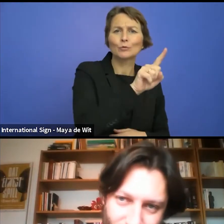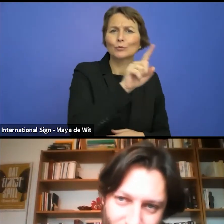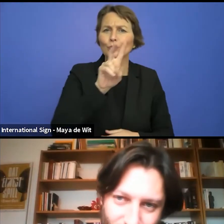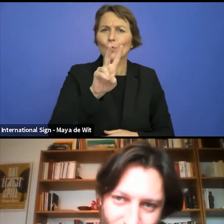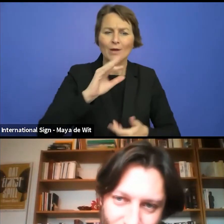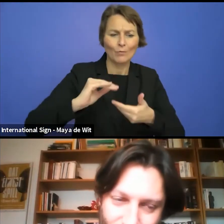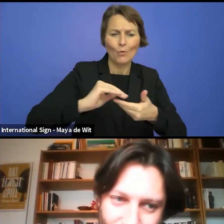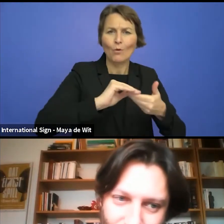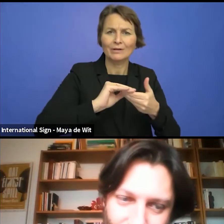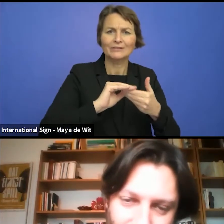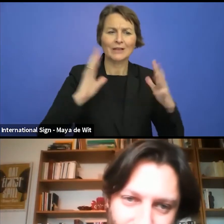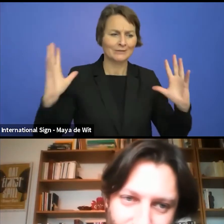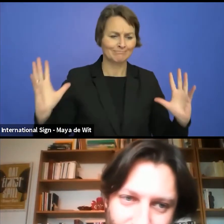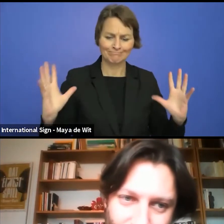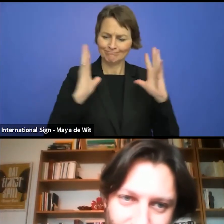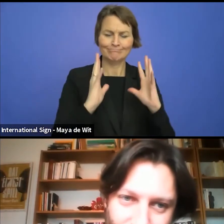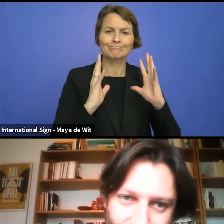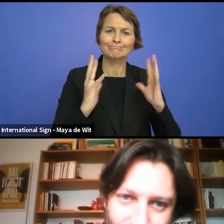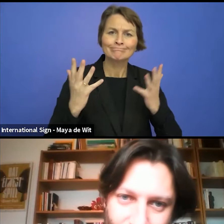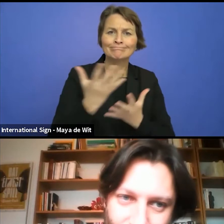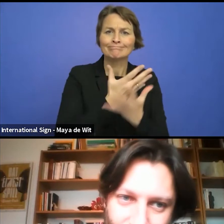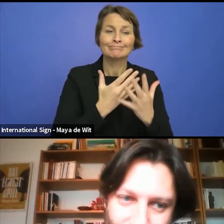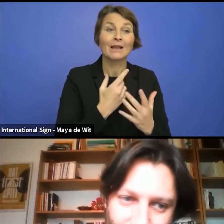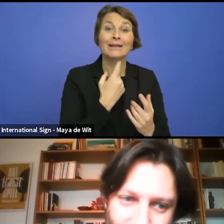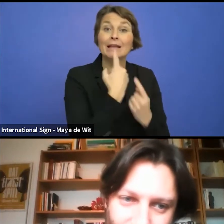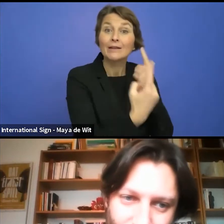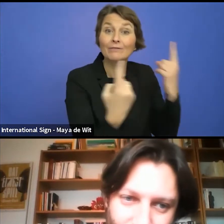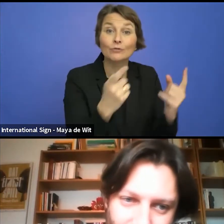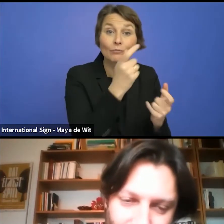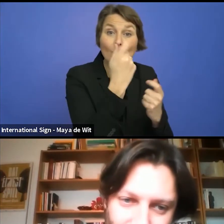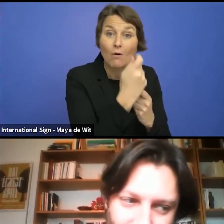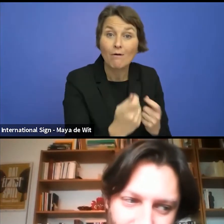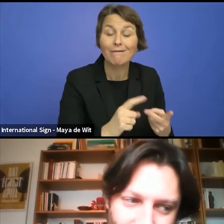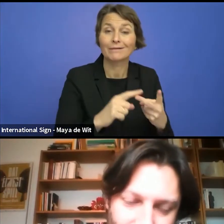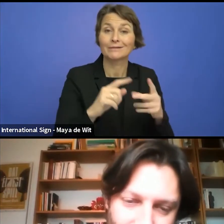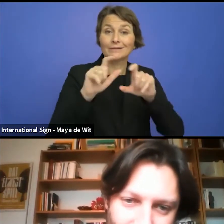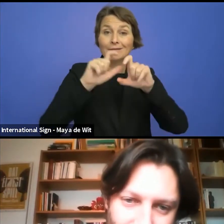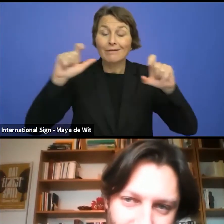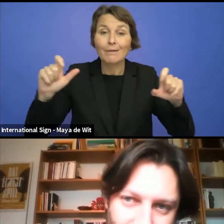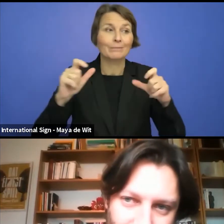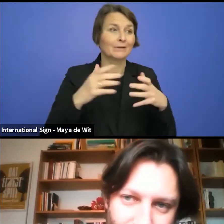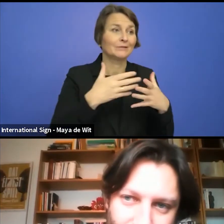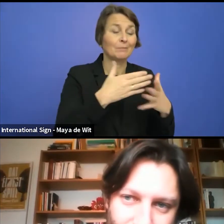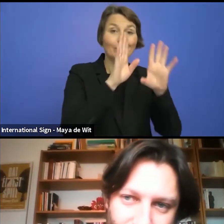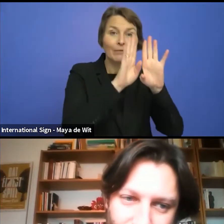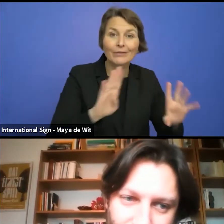representing individual artists, companies, public theaters, festivals, academies and